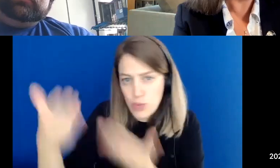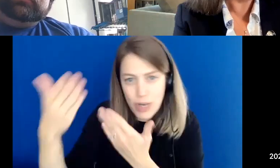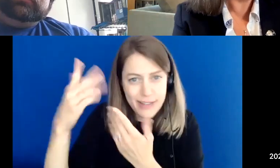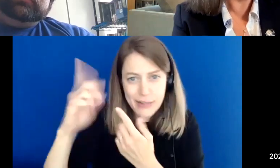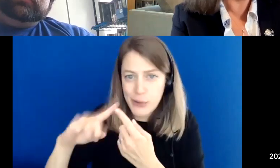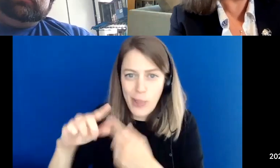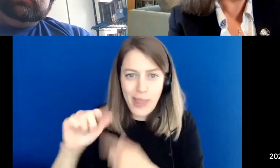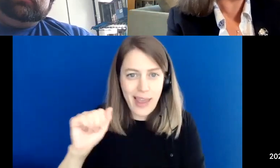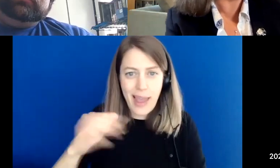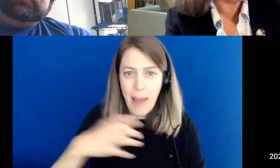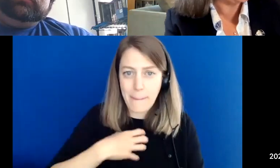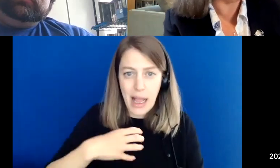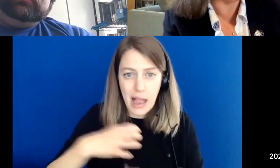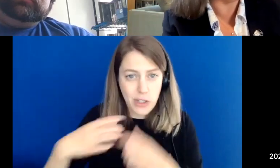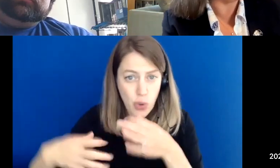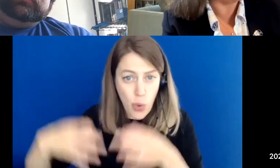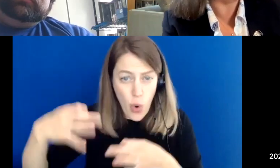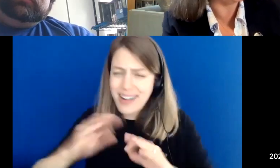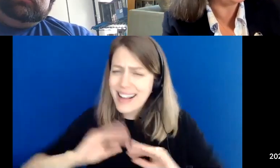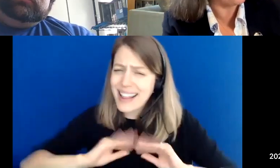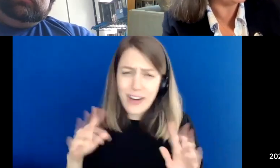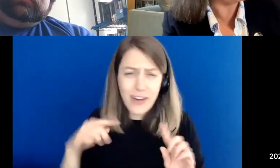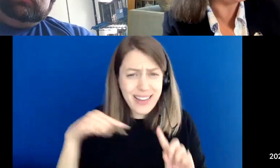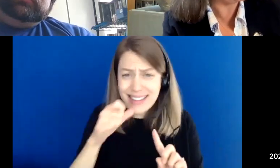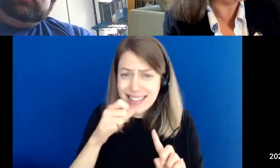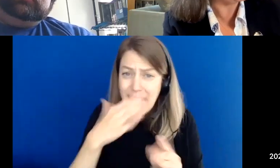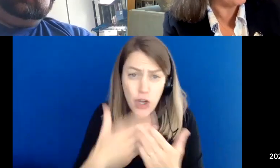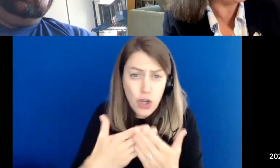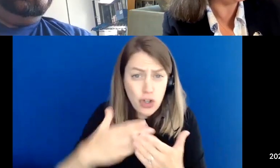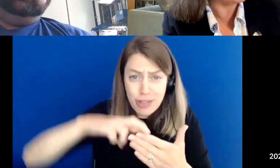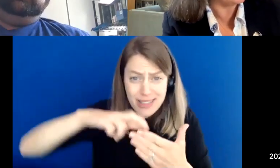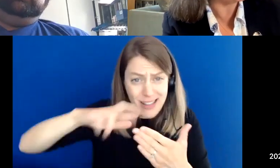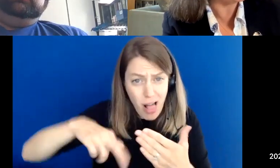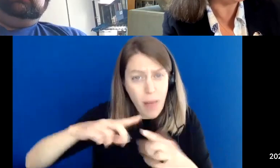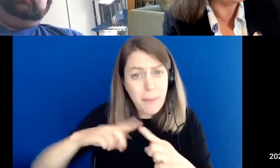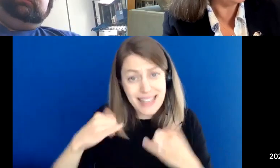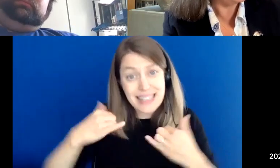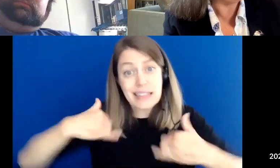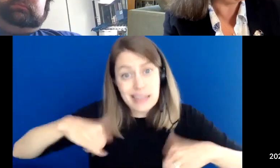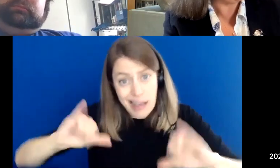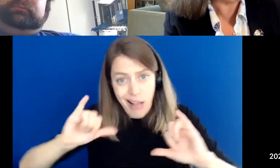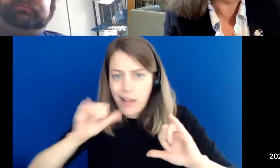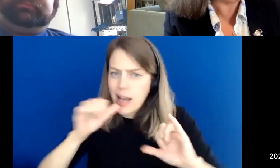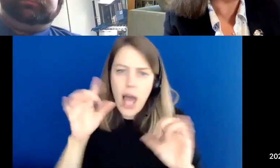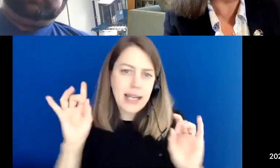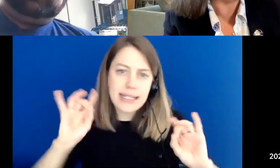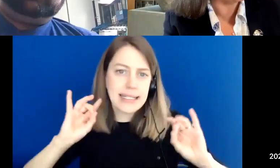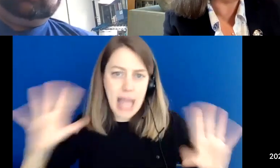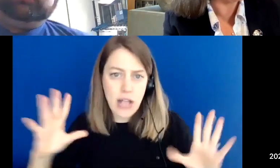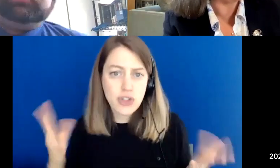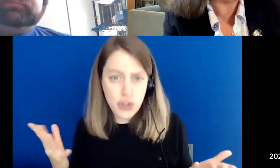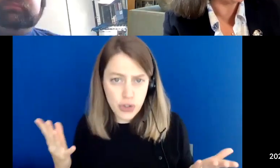Clearly, this is not a good result as we wanted, but still not a disaster. Media, The Boston Globe in 2020,